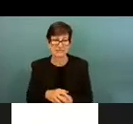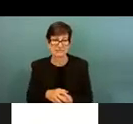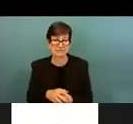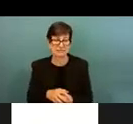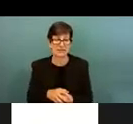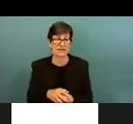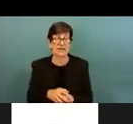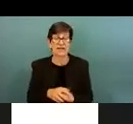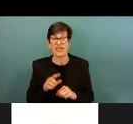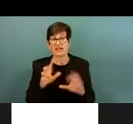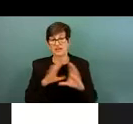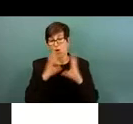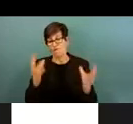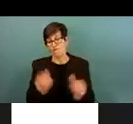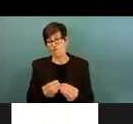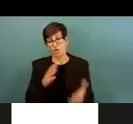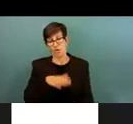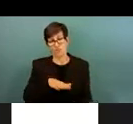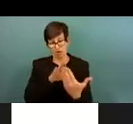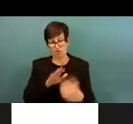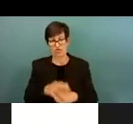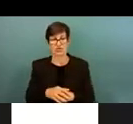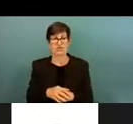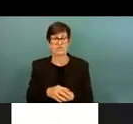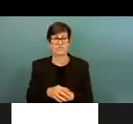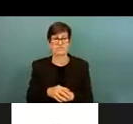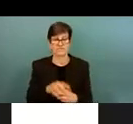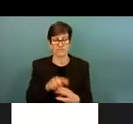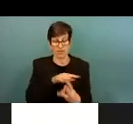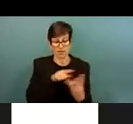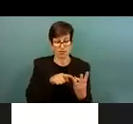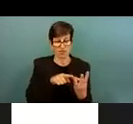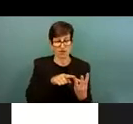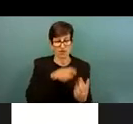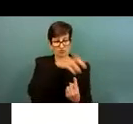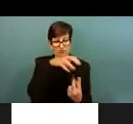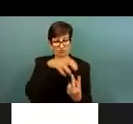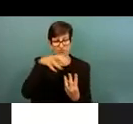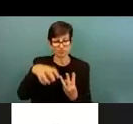overall approach that we've taken, that's the way in which we've adapted and developed